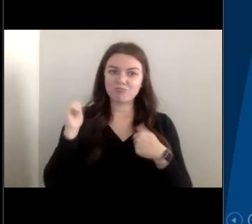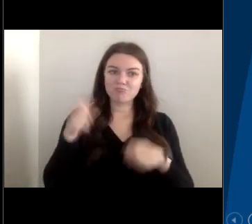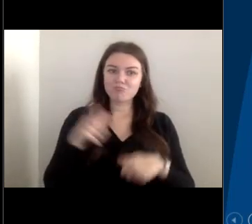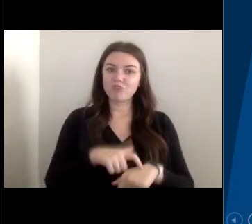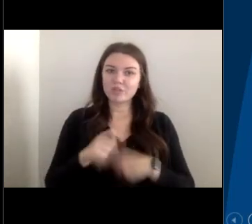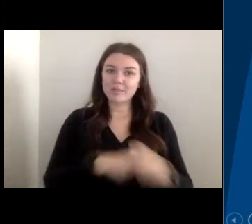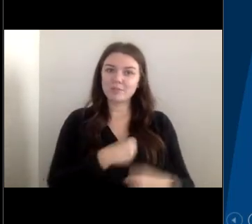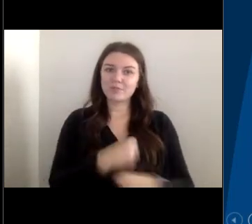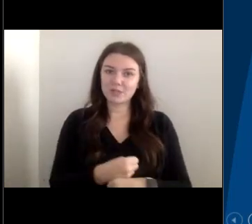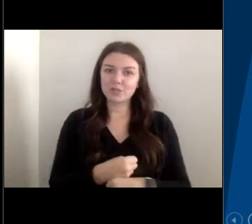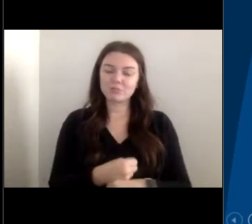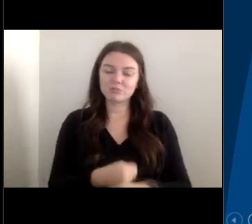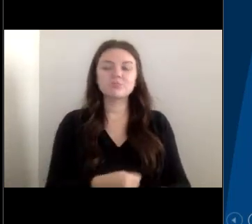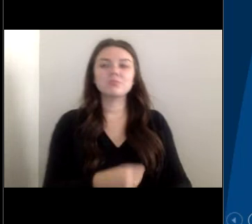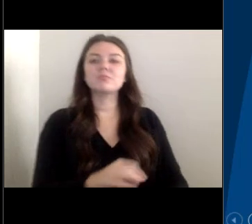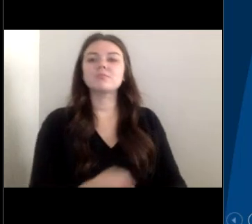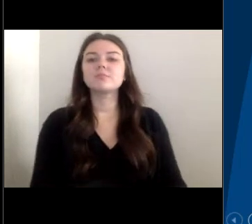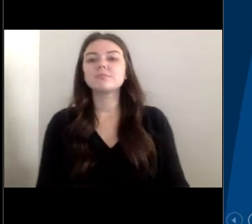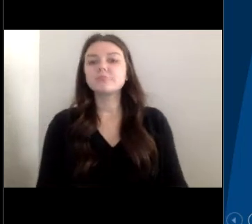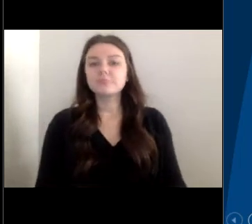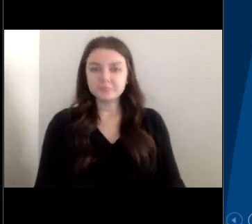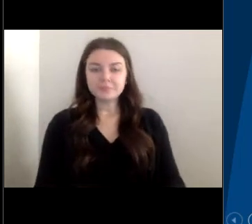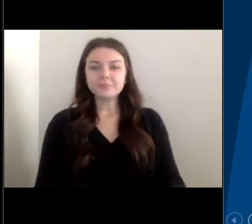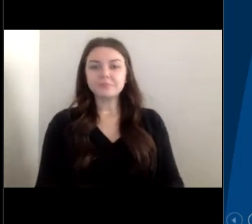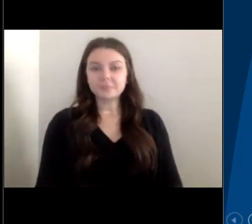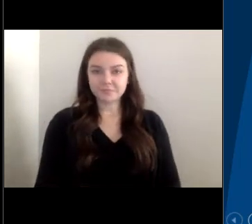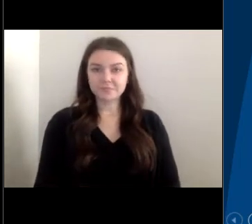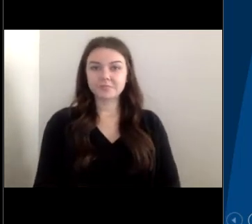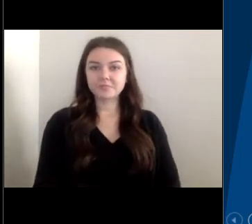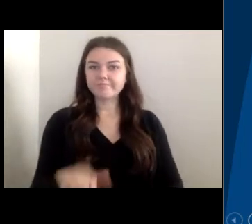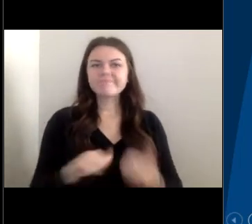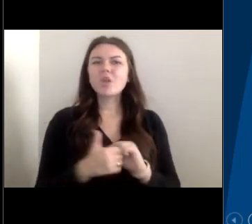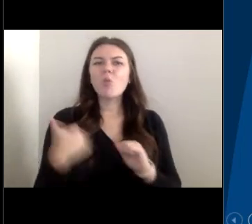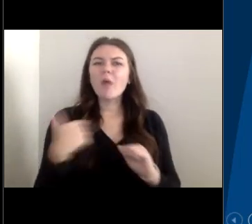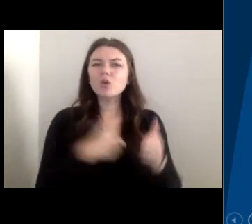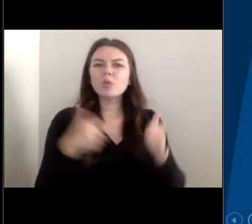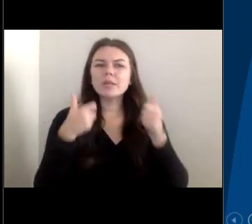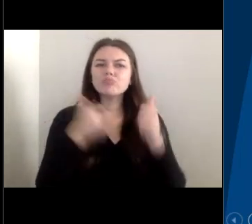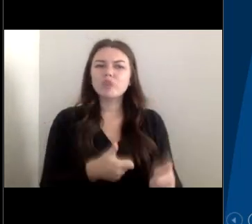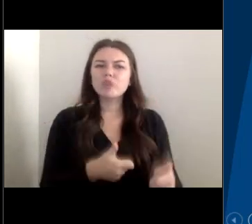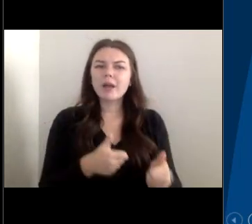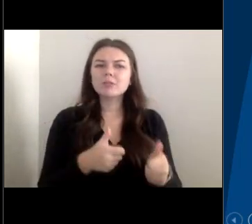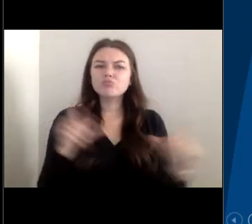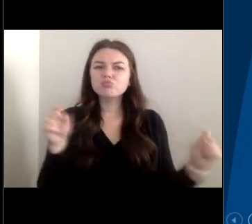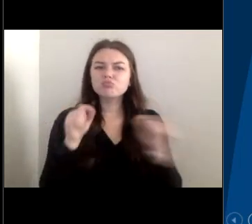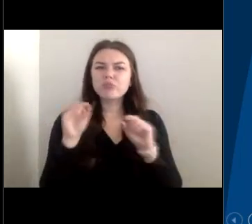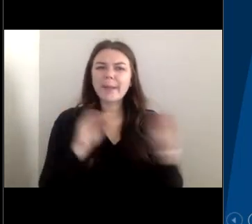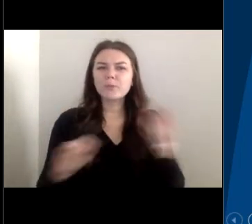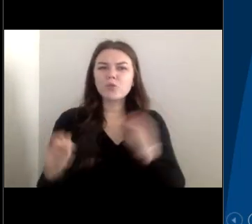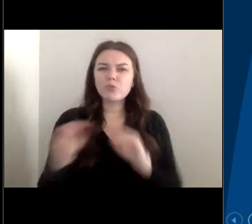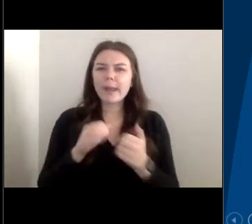to track their movements. So, how would you track a crab's movement across the ocean floor? Any guesses?